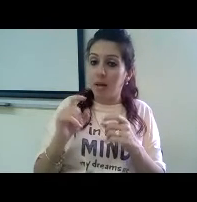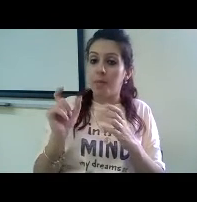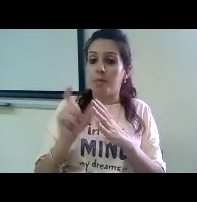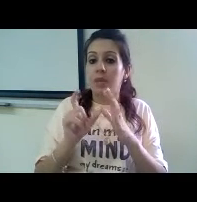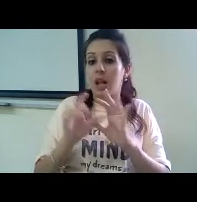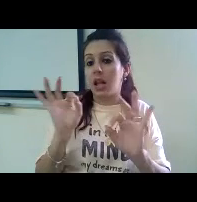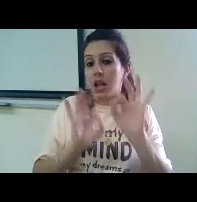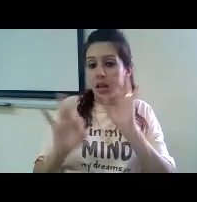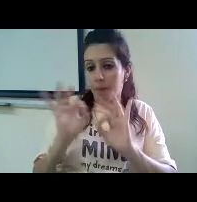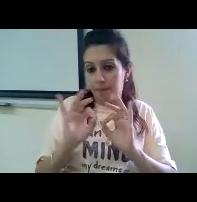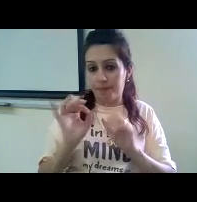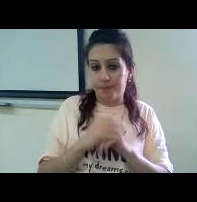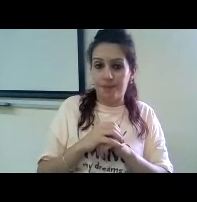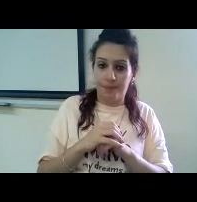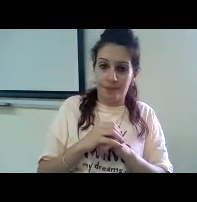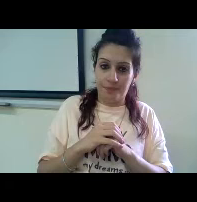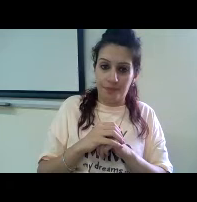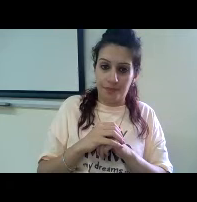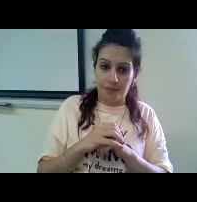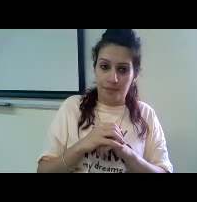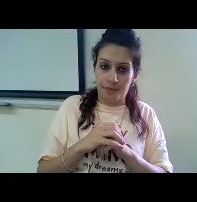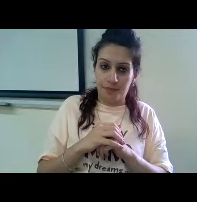rolling out this capacity.